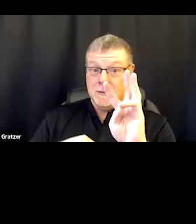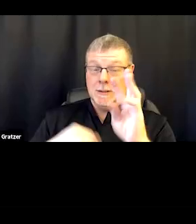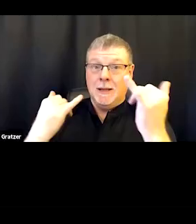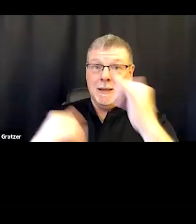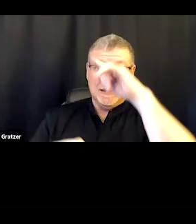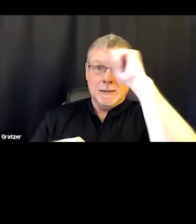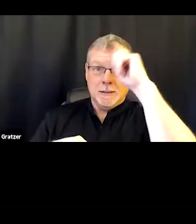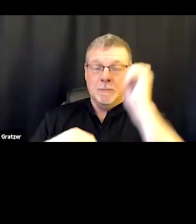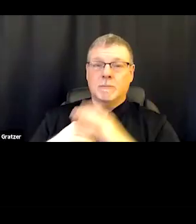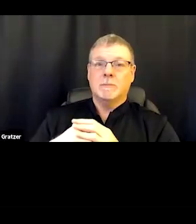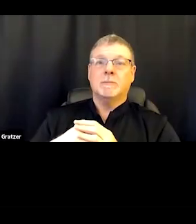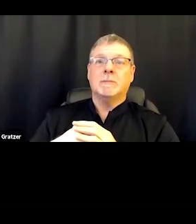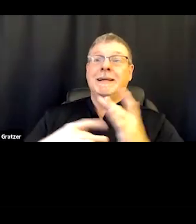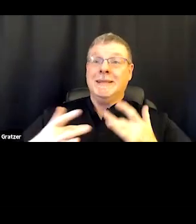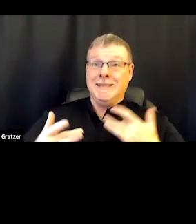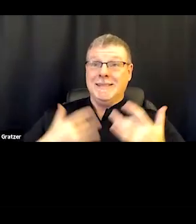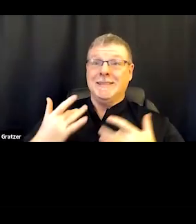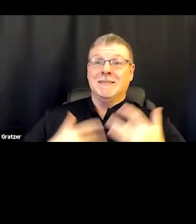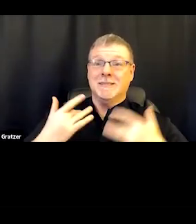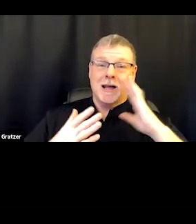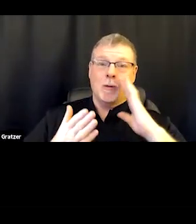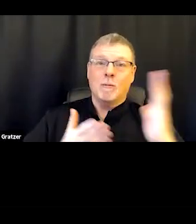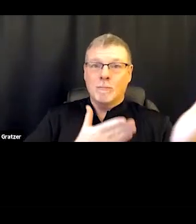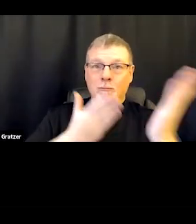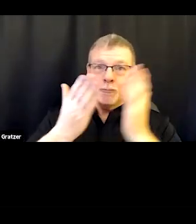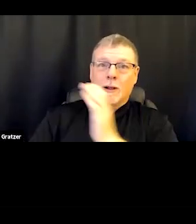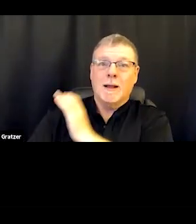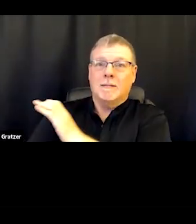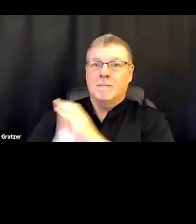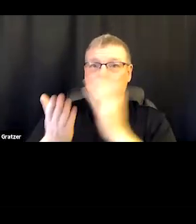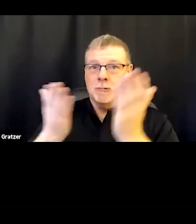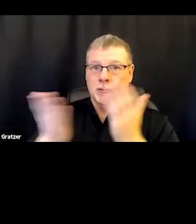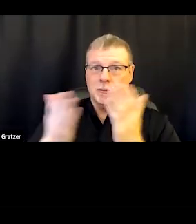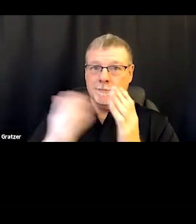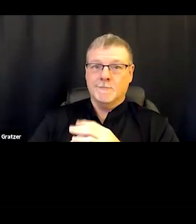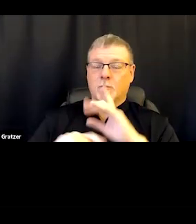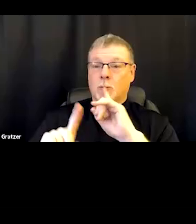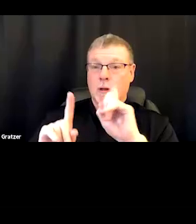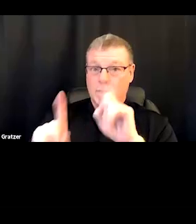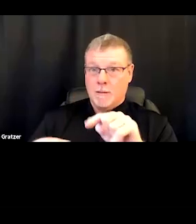we are excited to be bringing in our clinical services of our responders in house